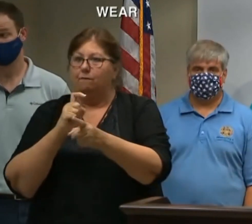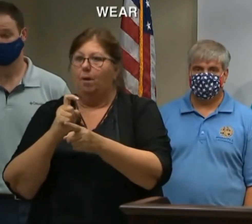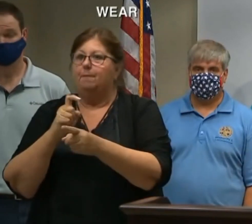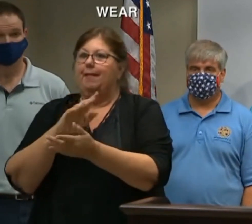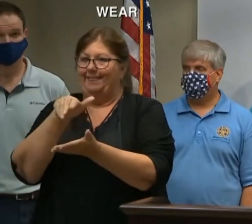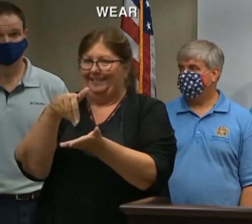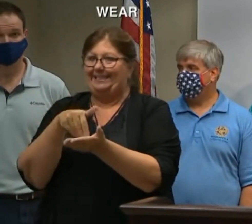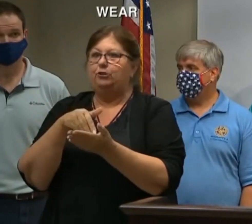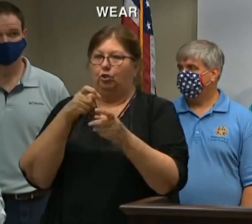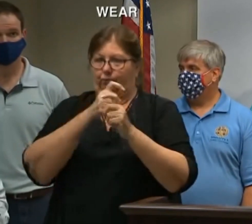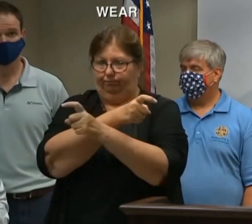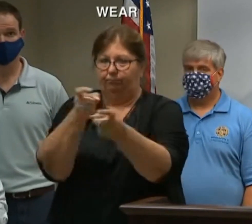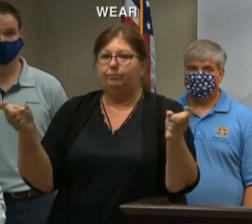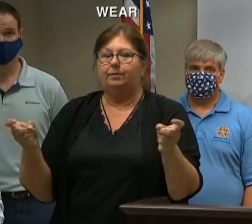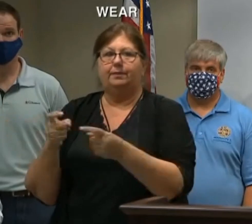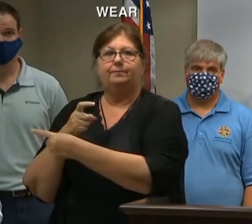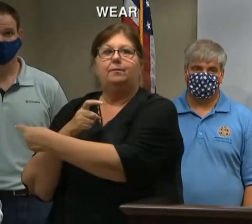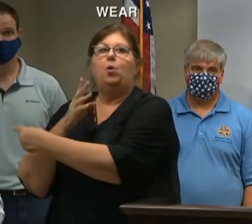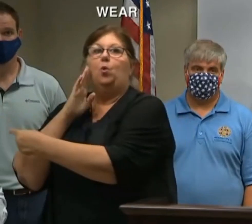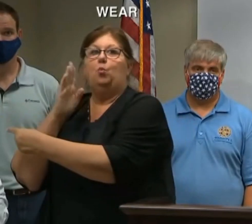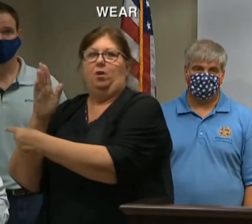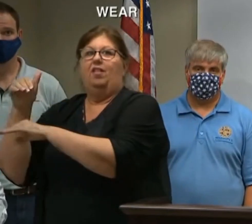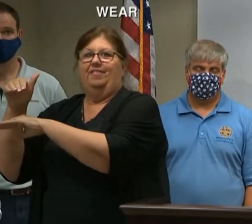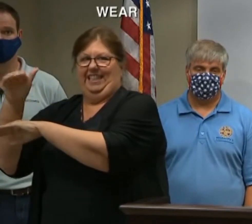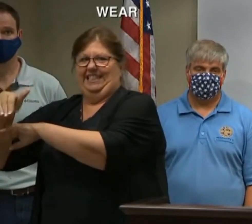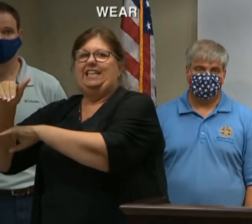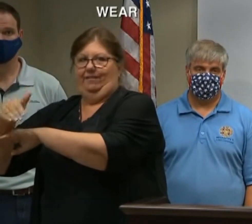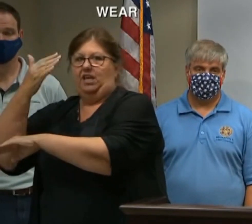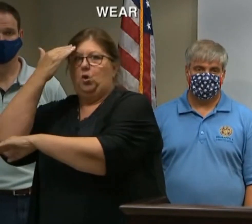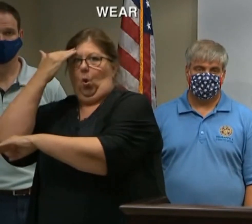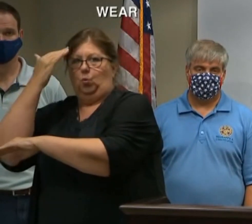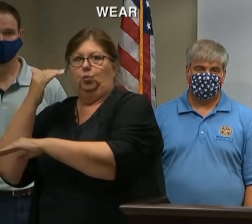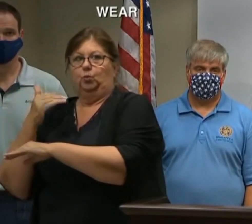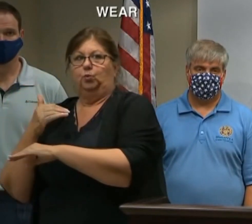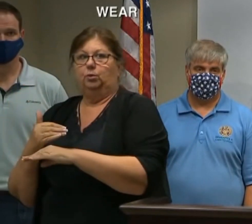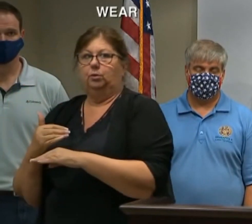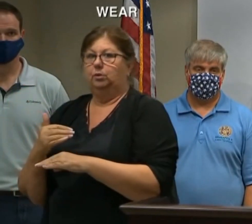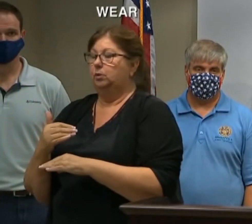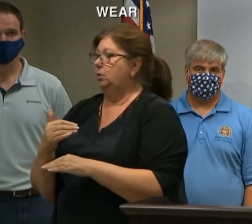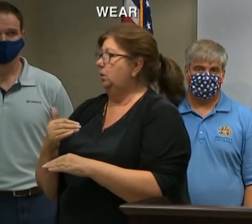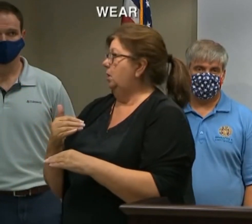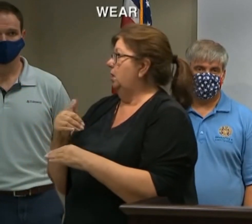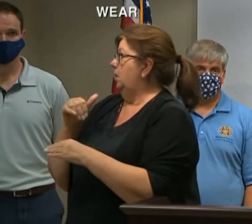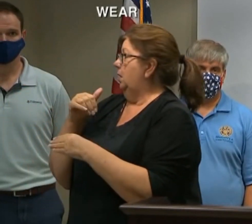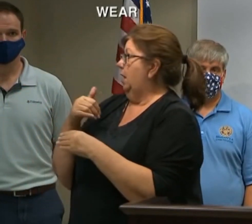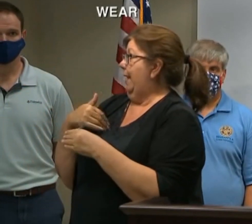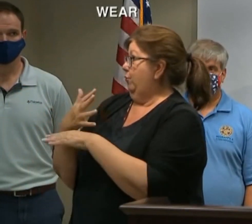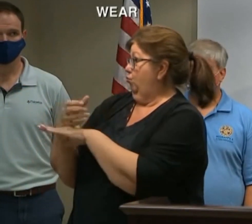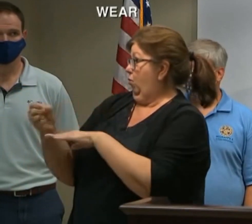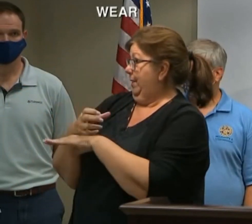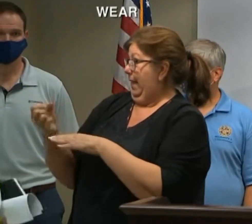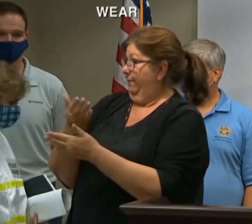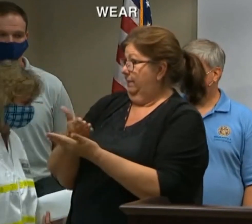we won't have we won't have that until this evening and has there been any shortage of supplies or has everybody